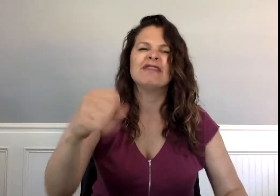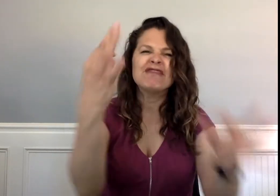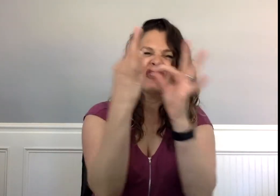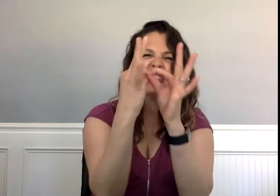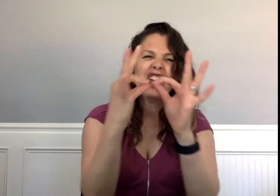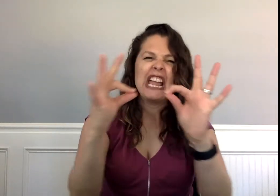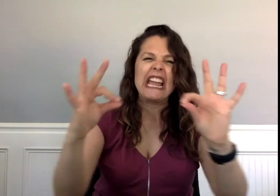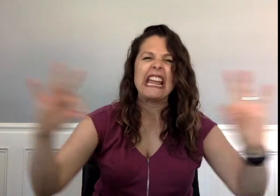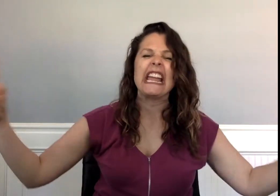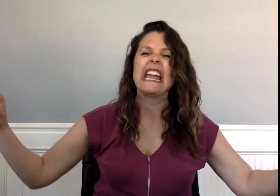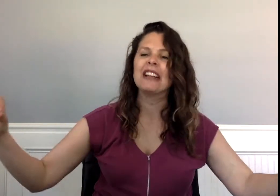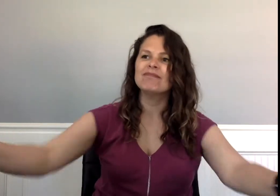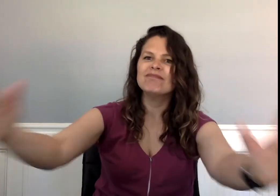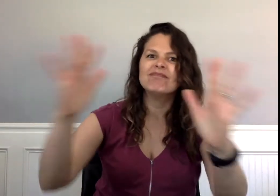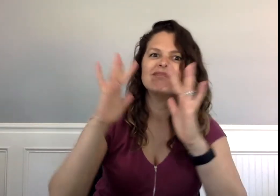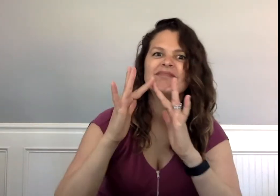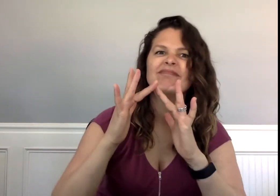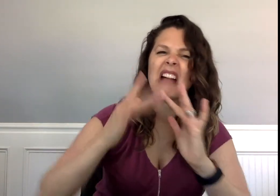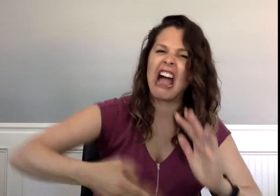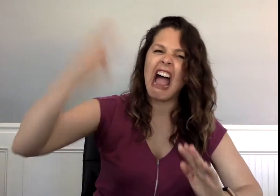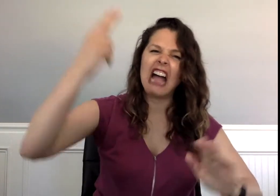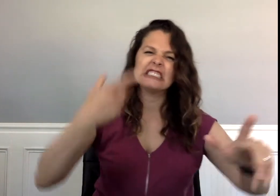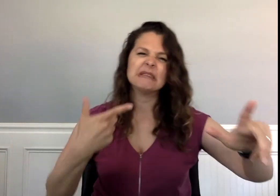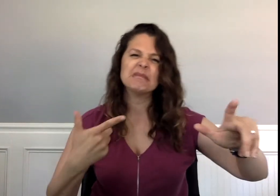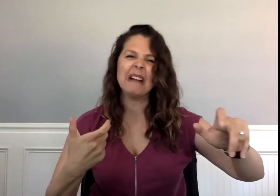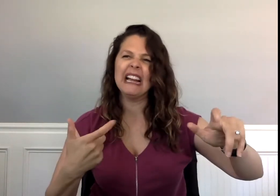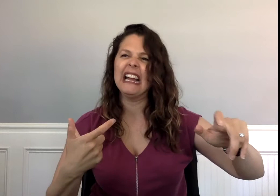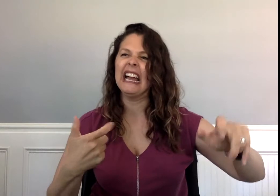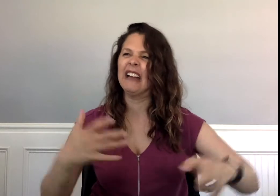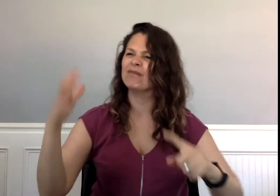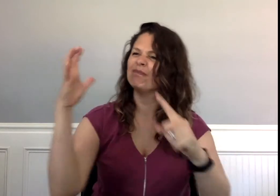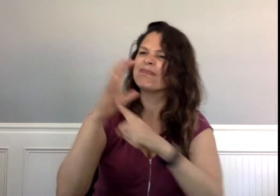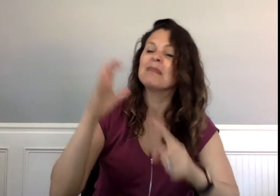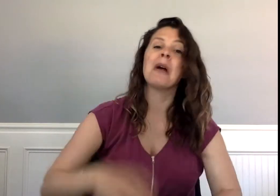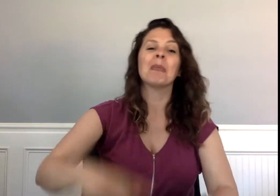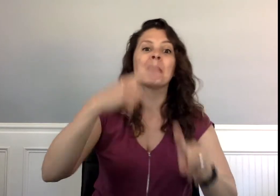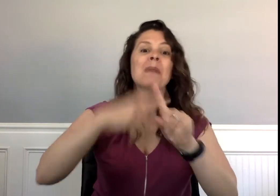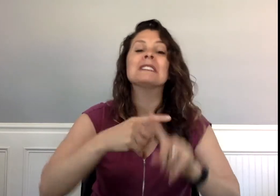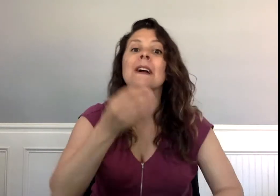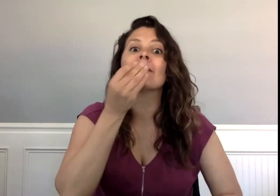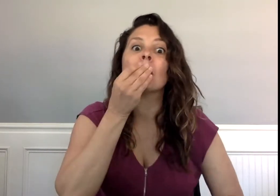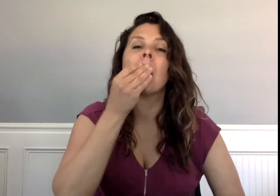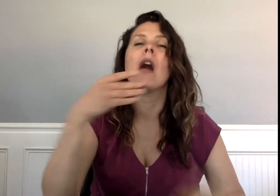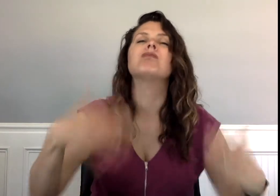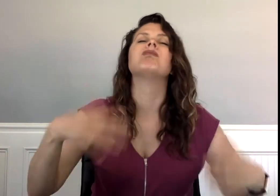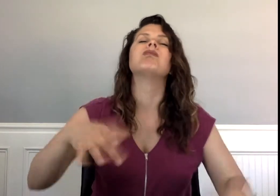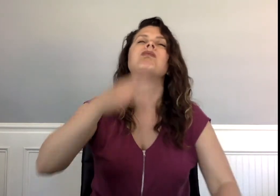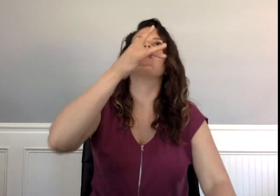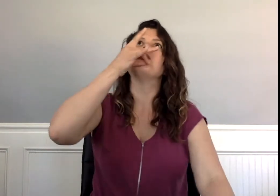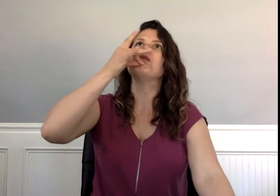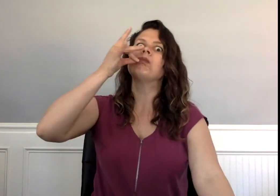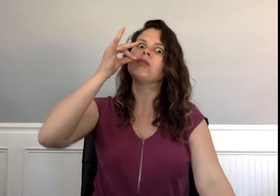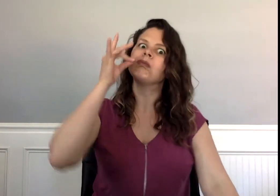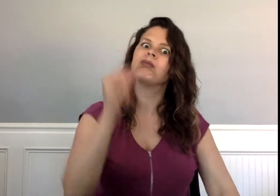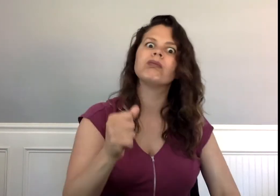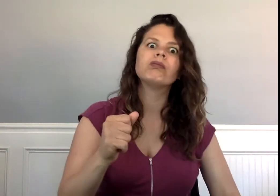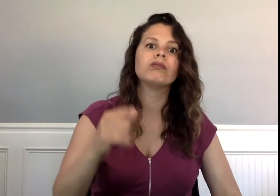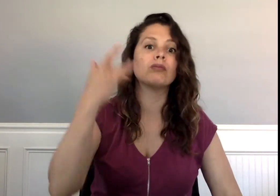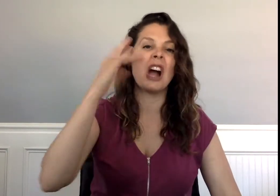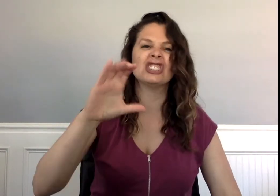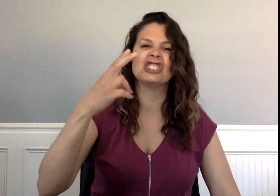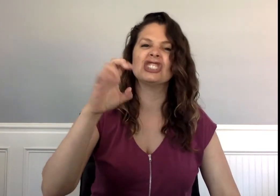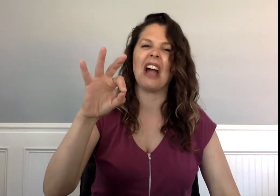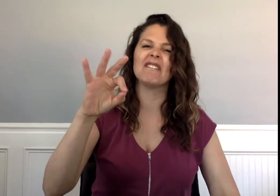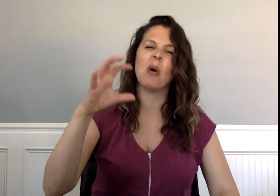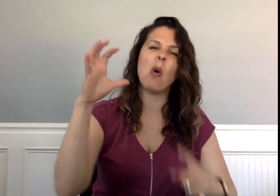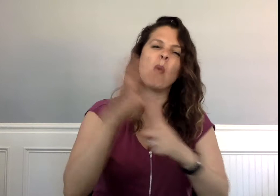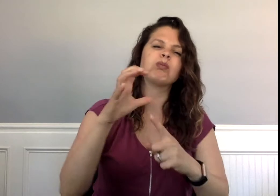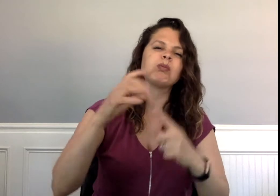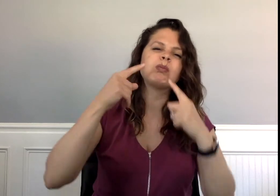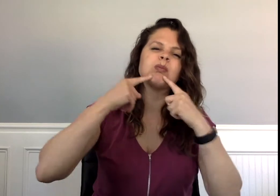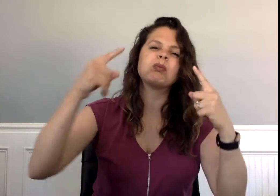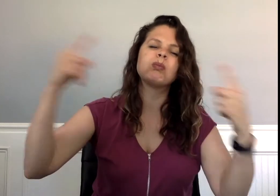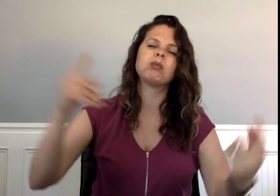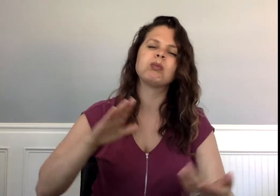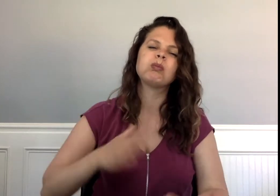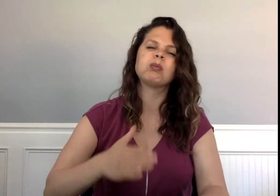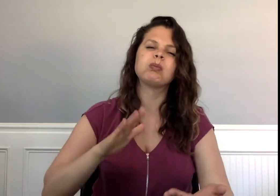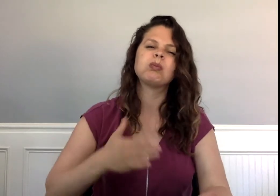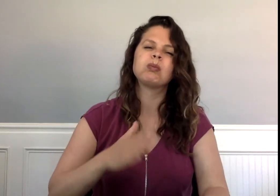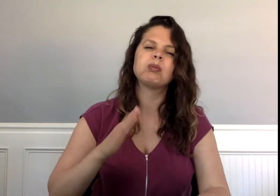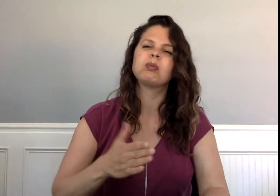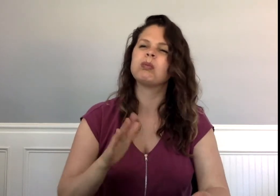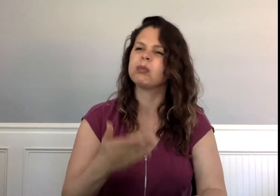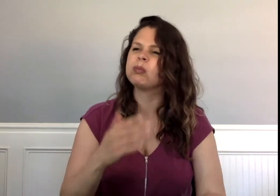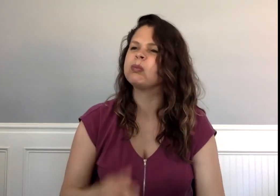yes, free!—high-speed Internet. The food is delicious, thanks to our world-renowned chef!